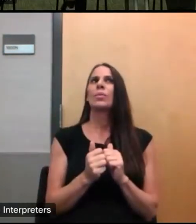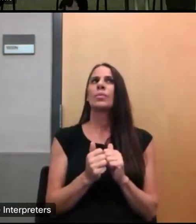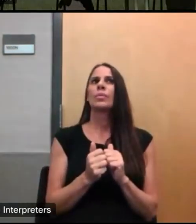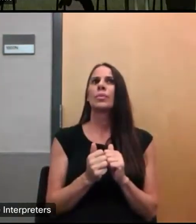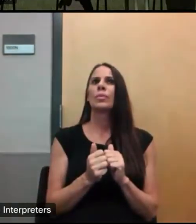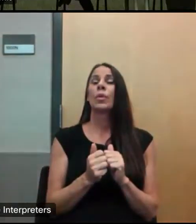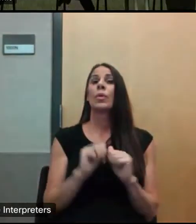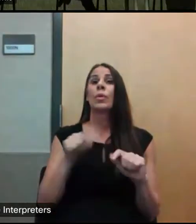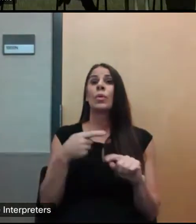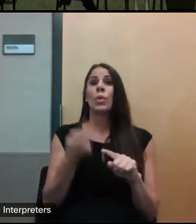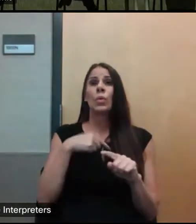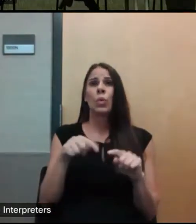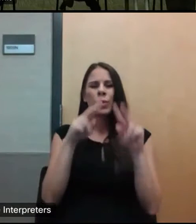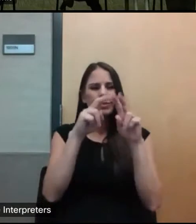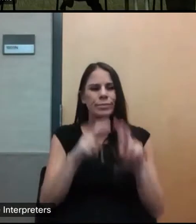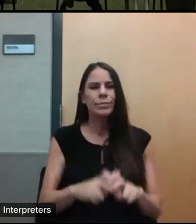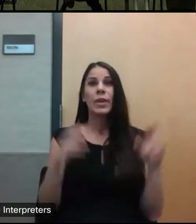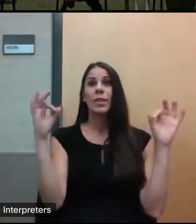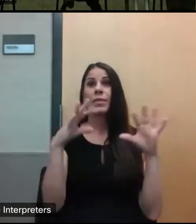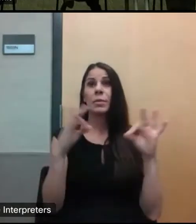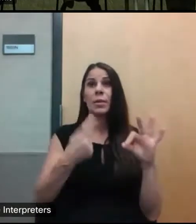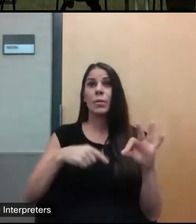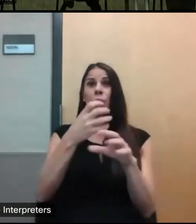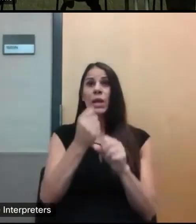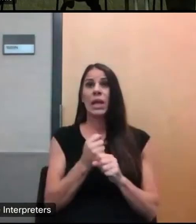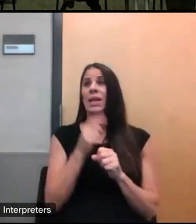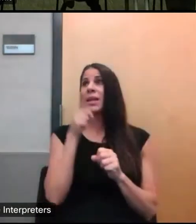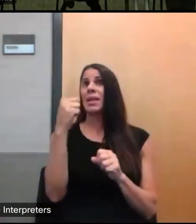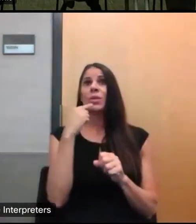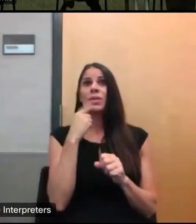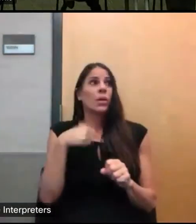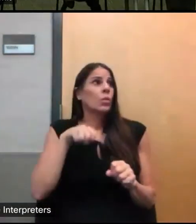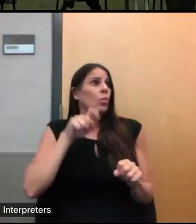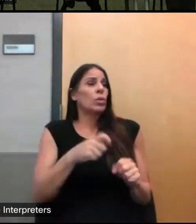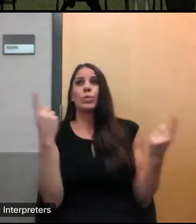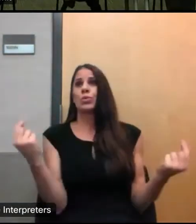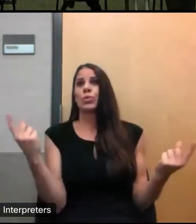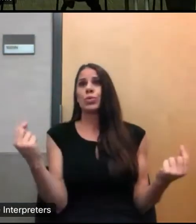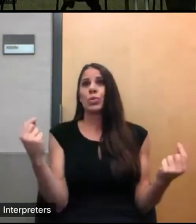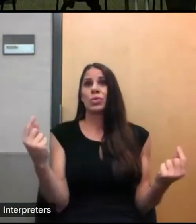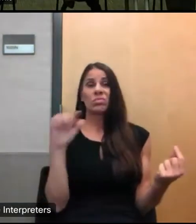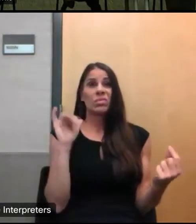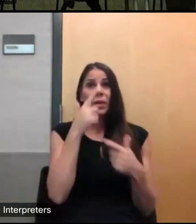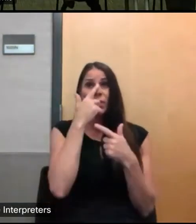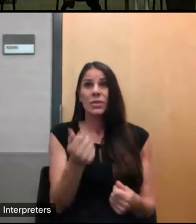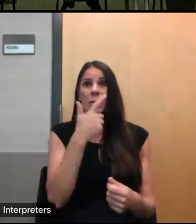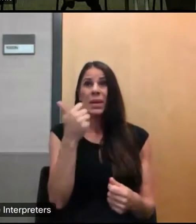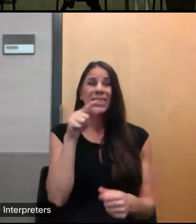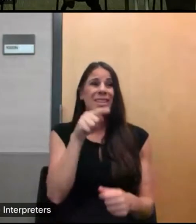feedback, we were getting, they were just saying, what are we supposed to do, which is like, so interesting because, I mean, these are like, ceo's of companies or their communications